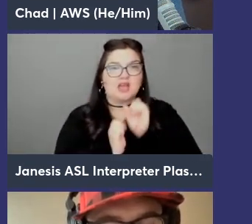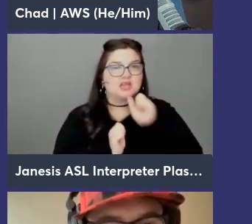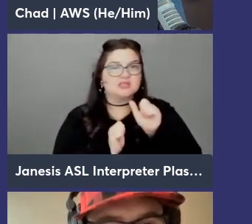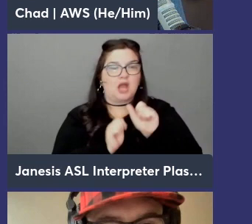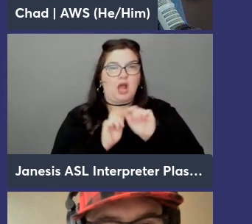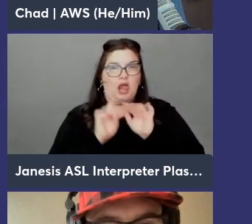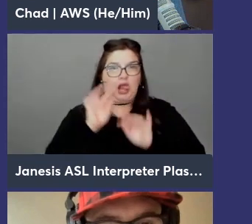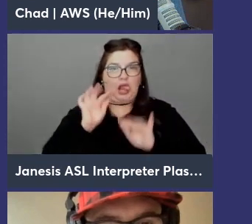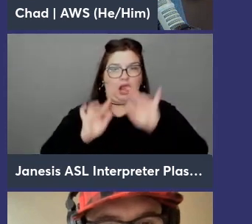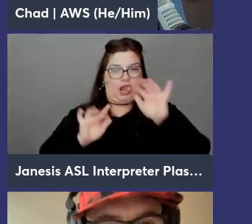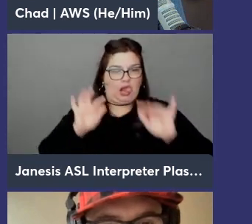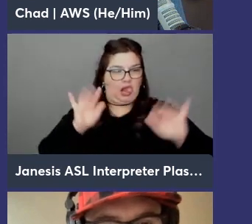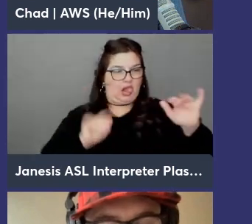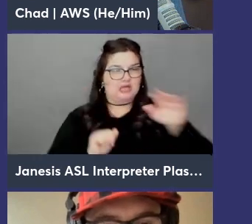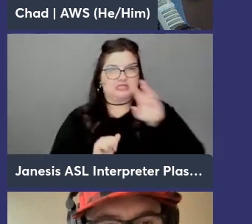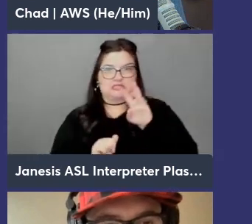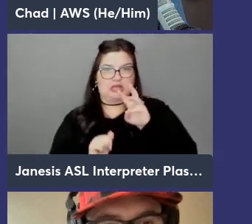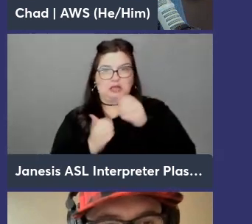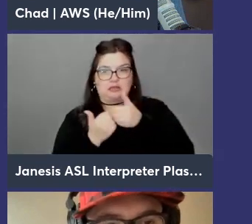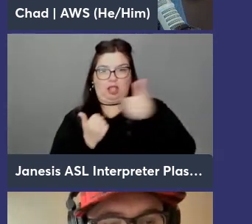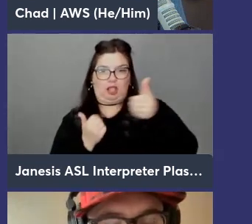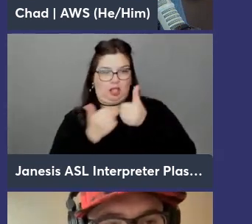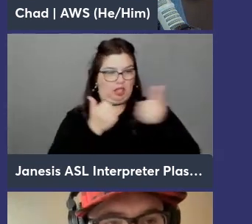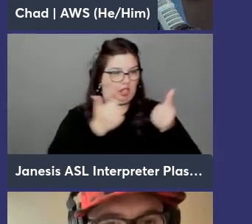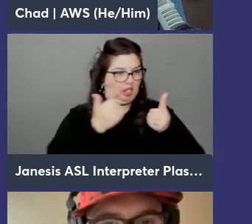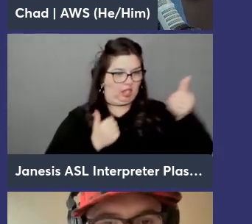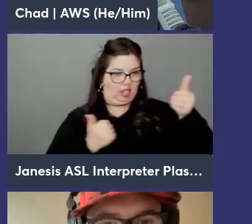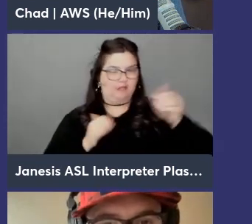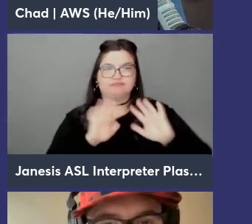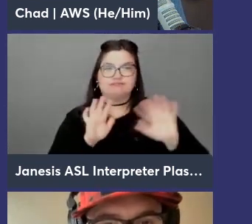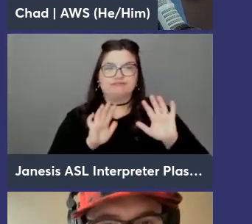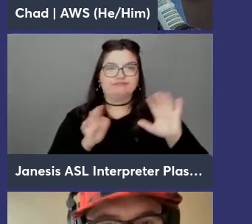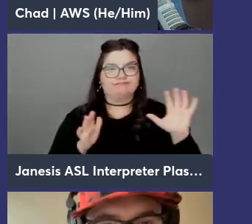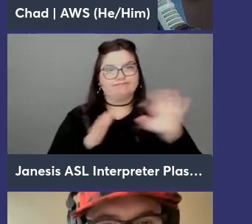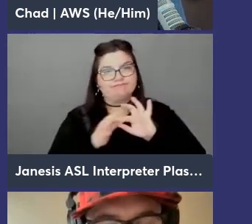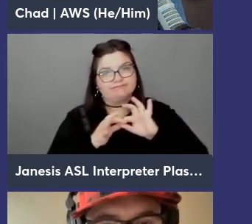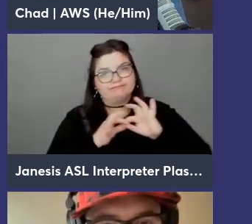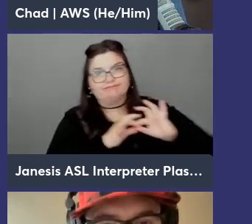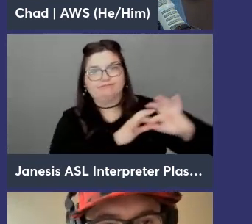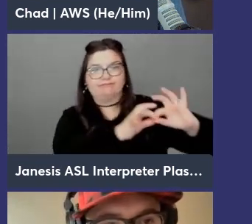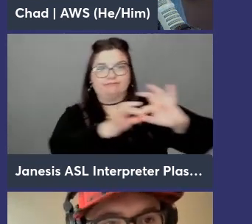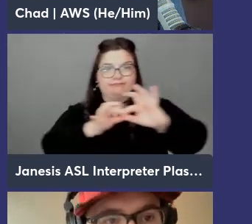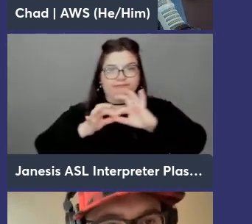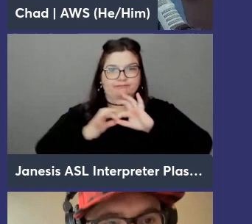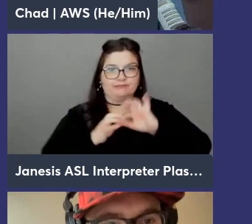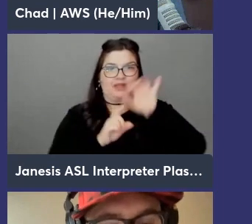or six different unrelated transactions. And that's the whole heart of Lumigo.